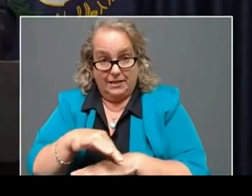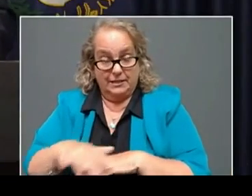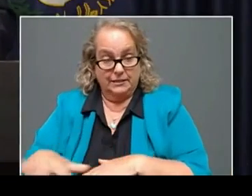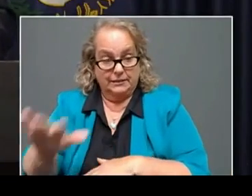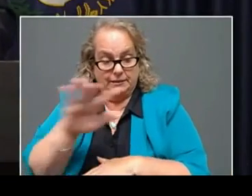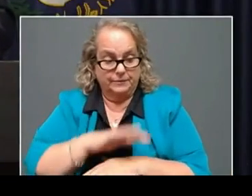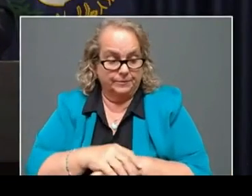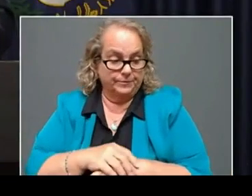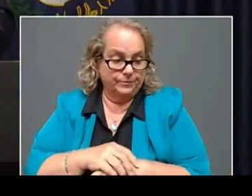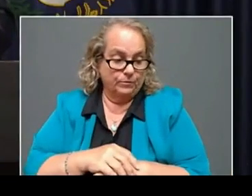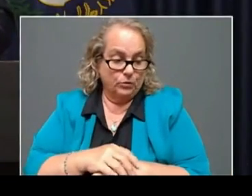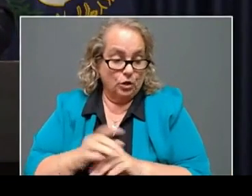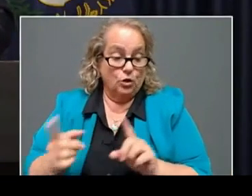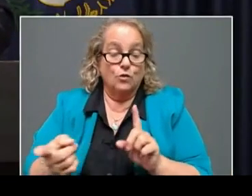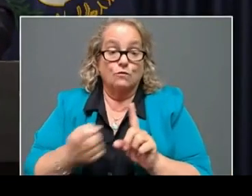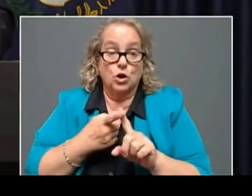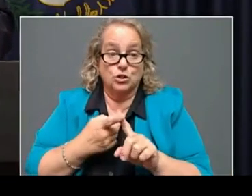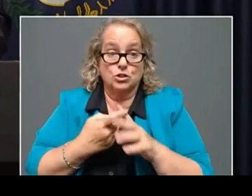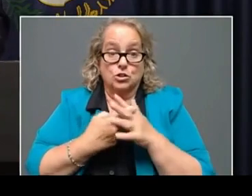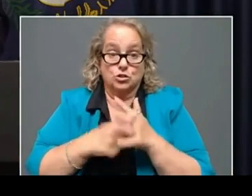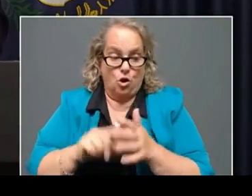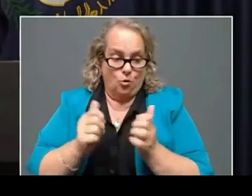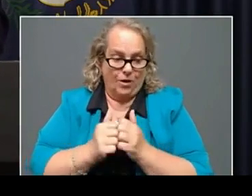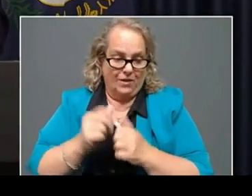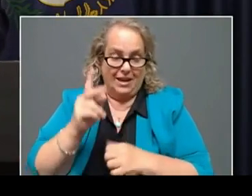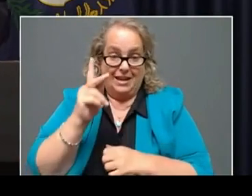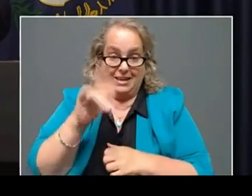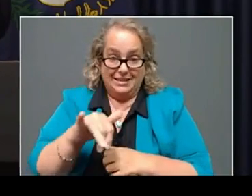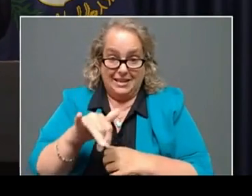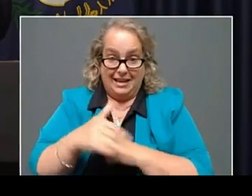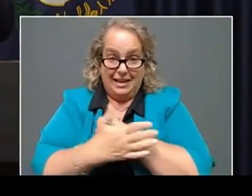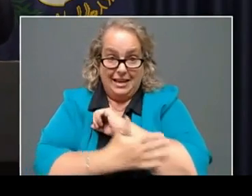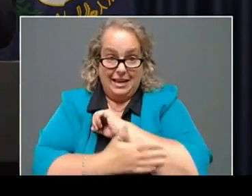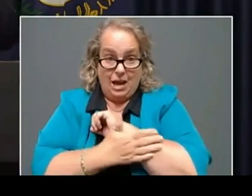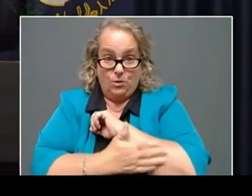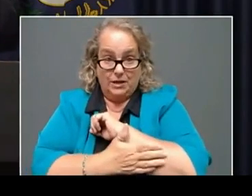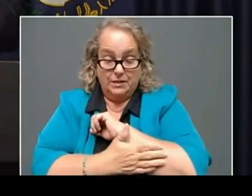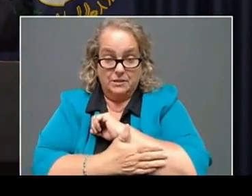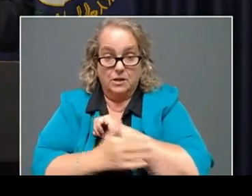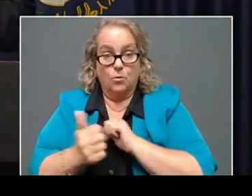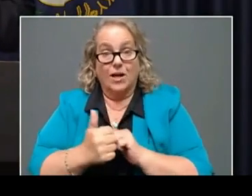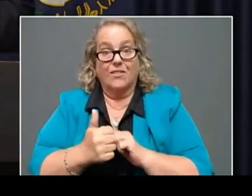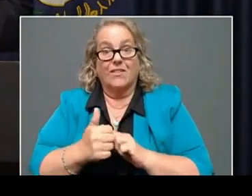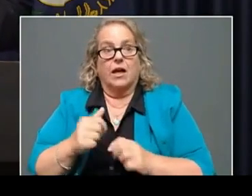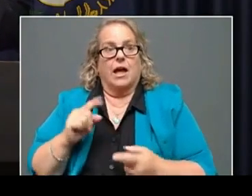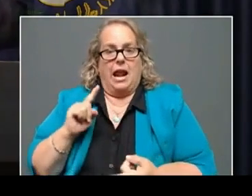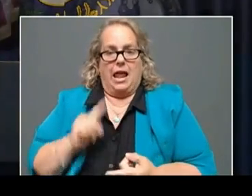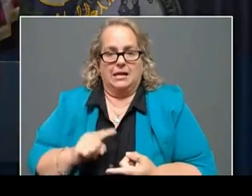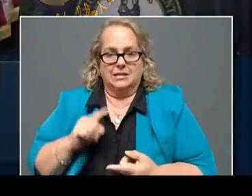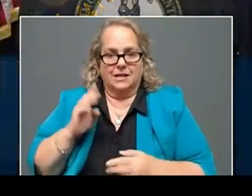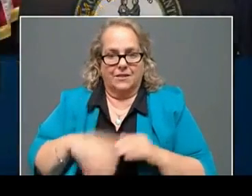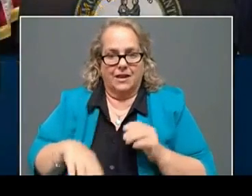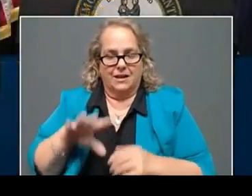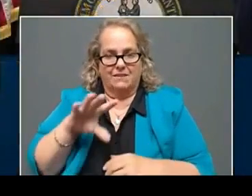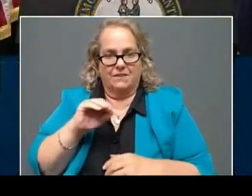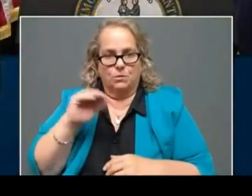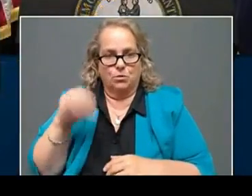with Kentucky counties with less than 50% of their population vaccinated As